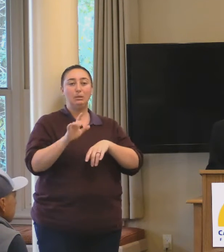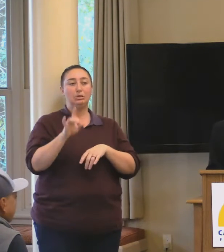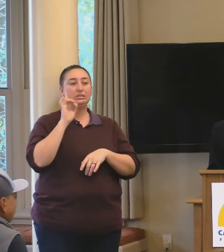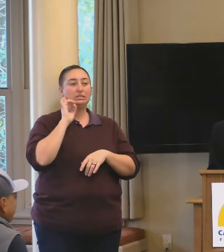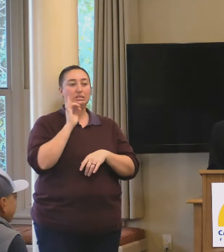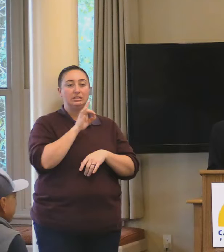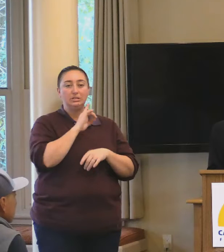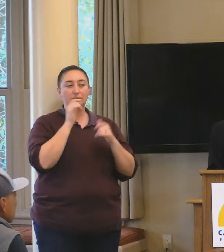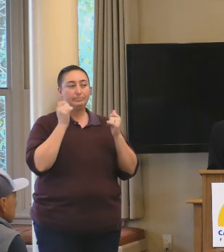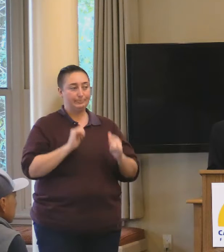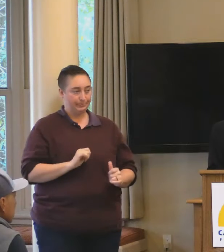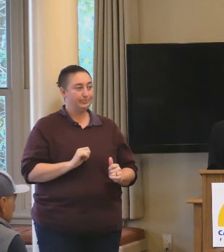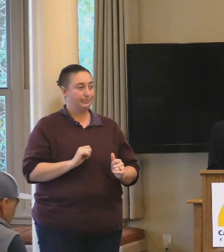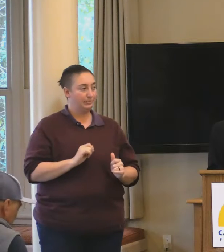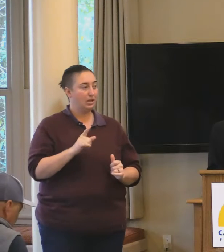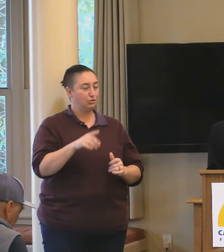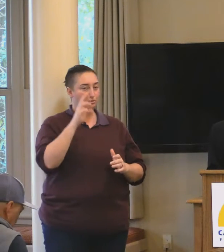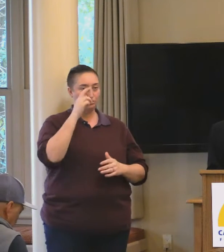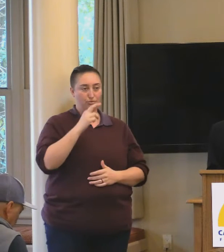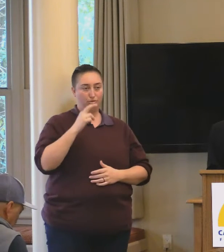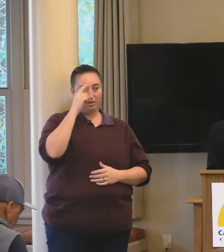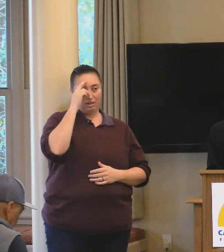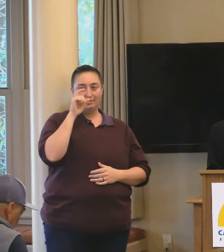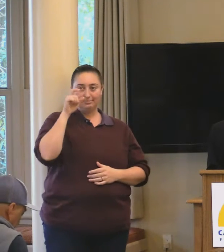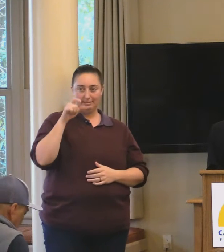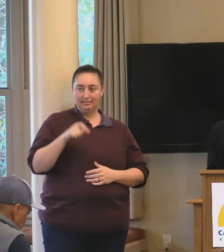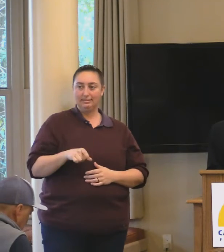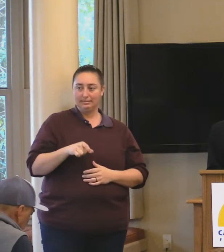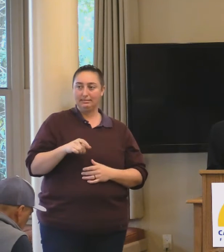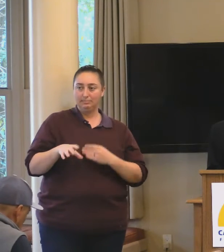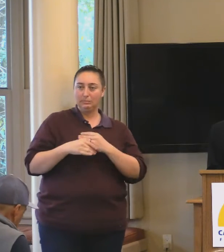During that time, her hearing loss became more pronounced, and she realized she needed additional help.